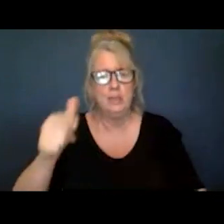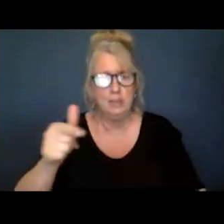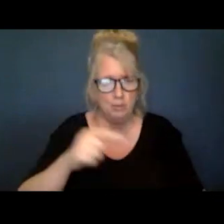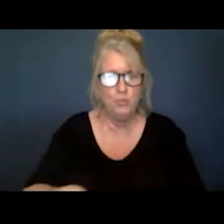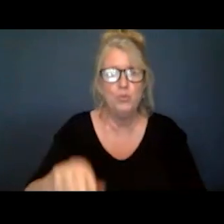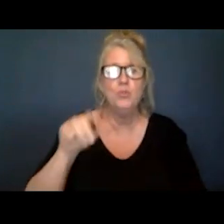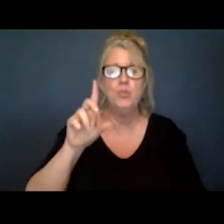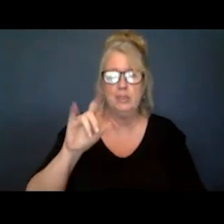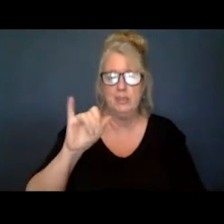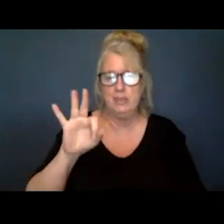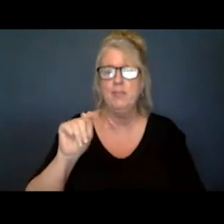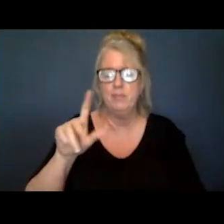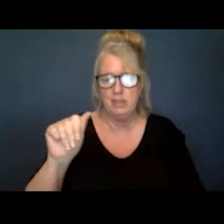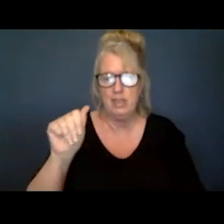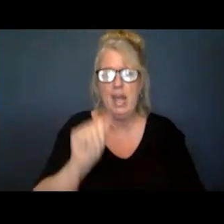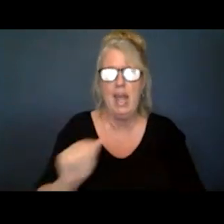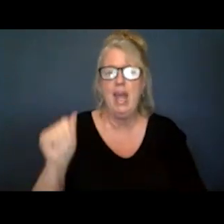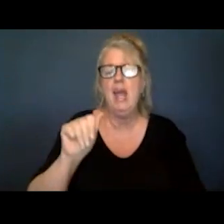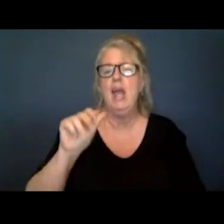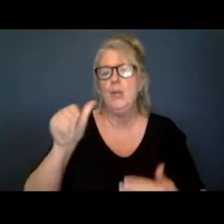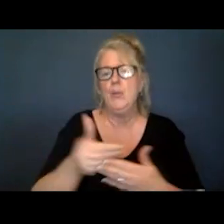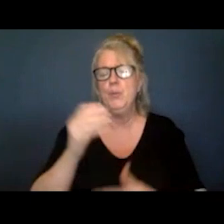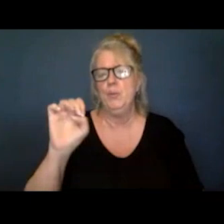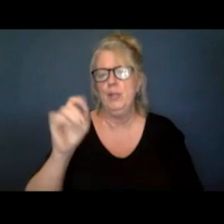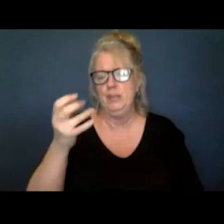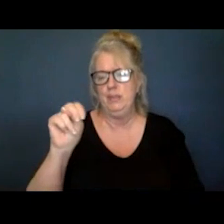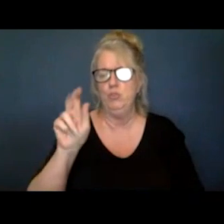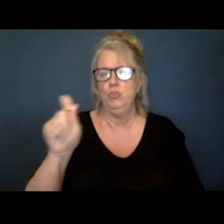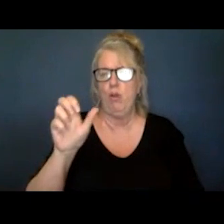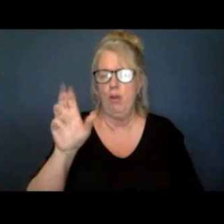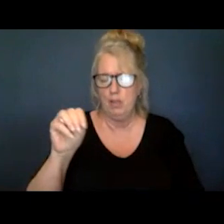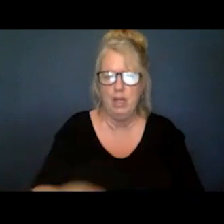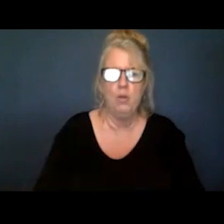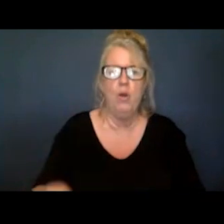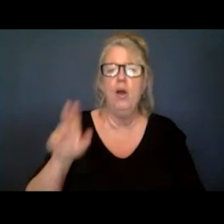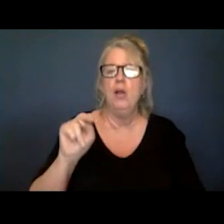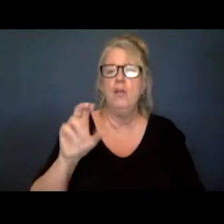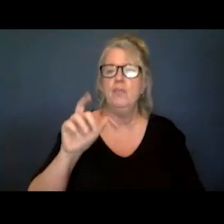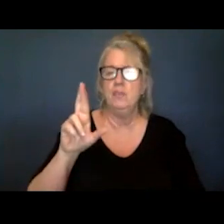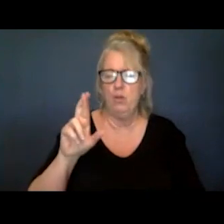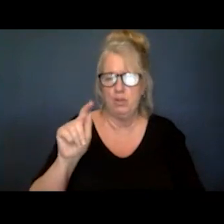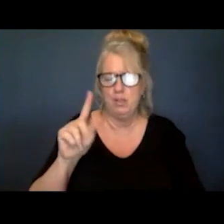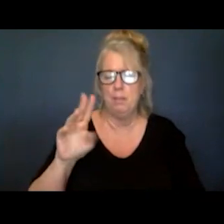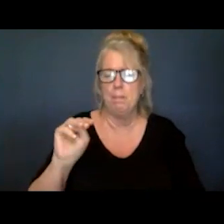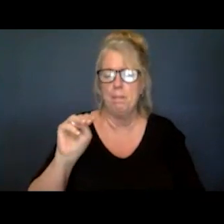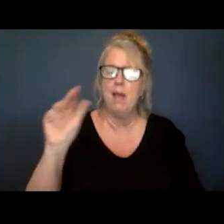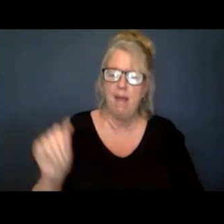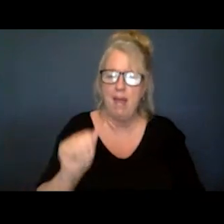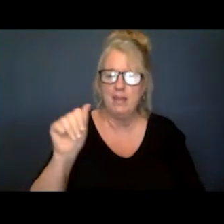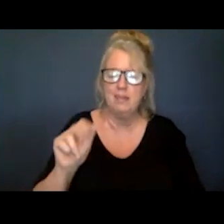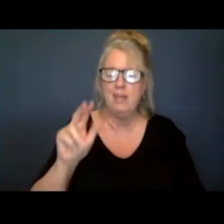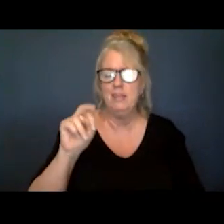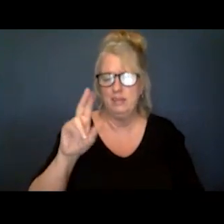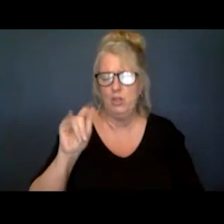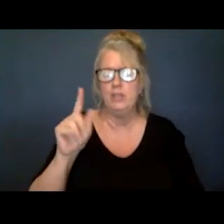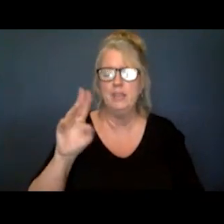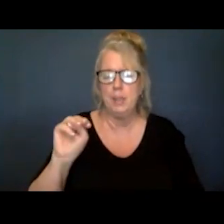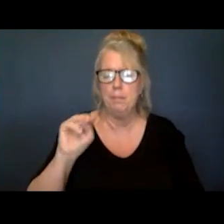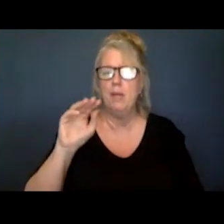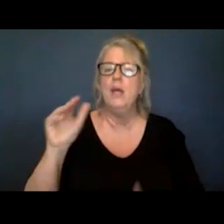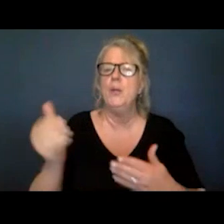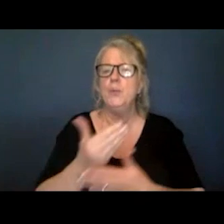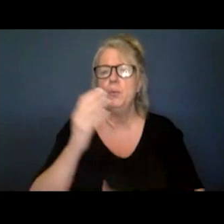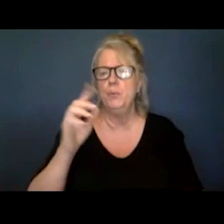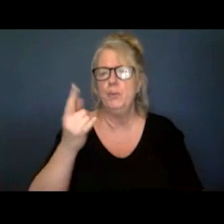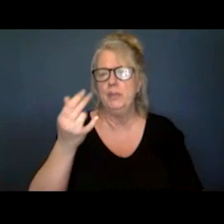at DIFTA@neweditions.net or the NCRTM team at NCRTM@neweditions.net. We're